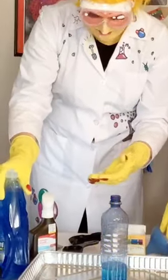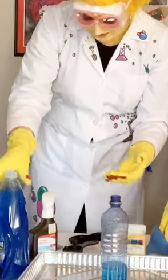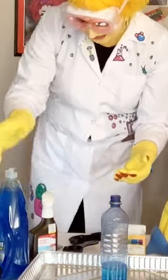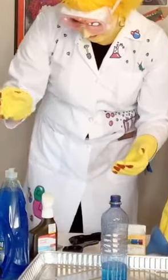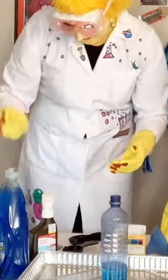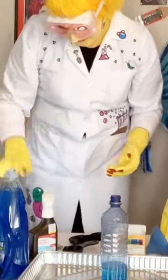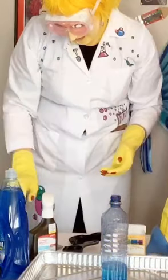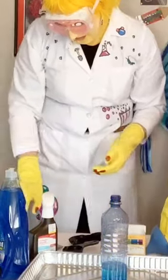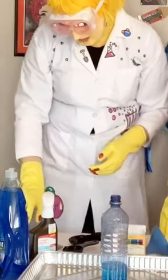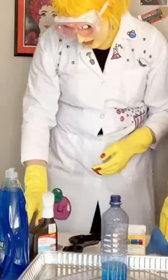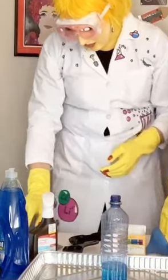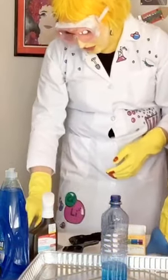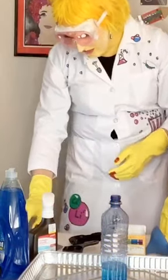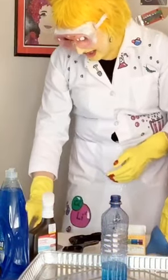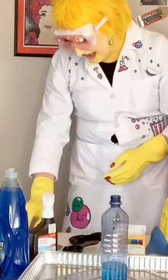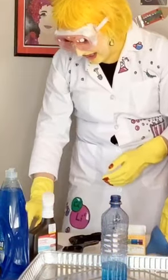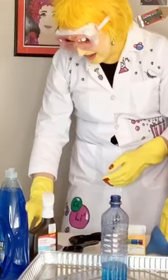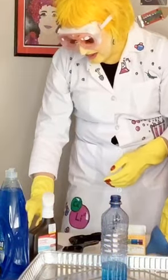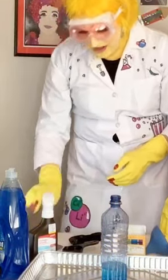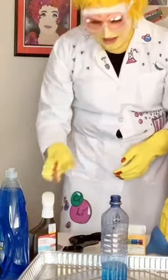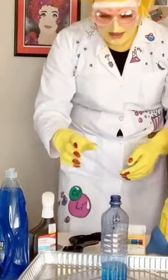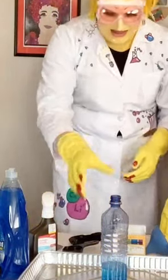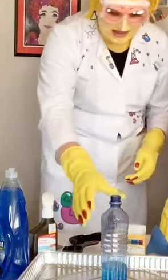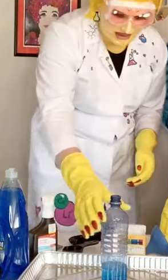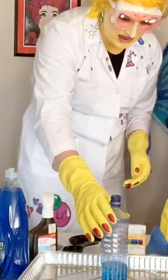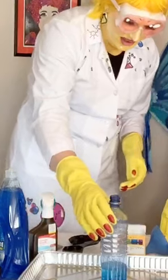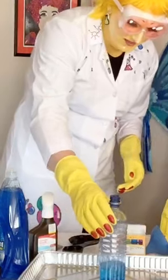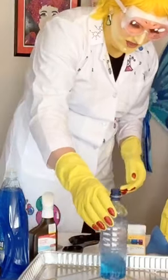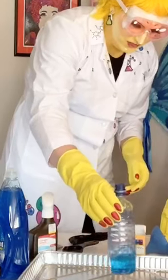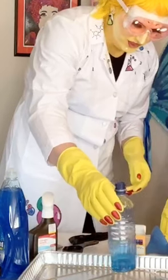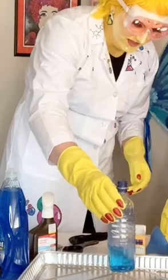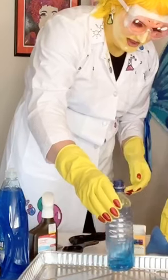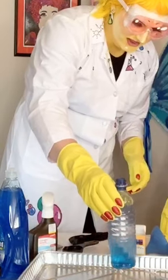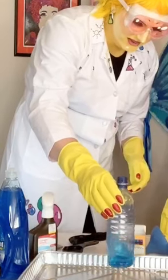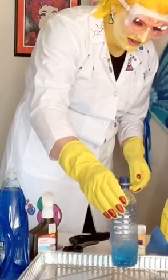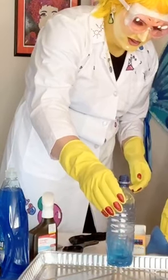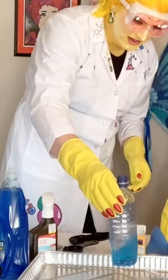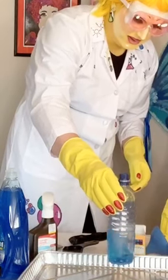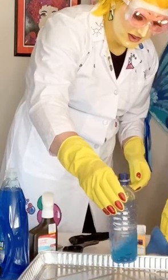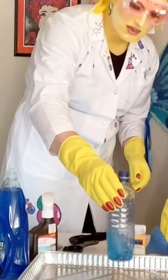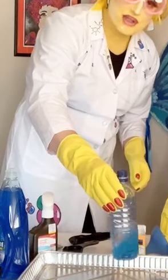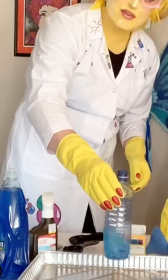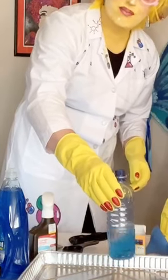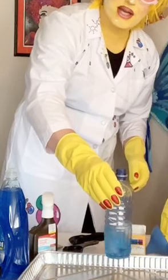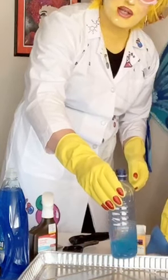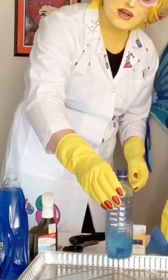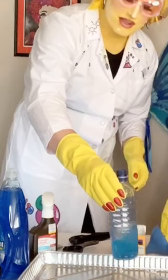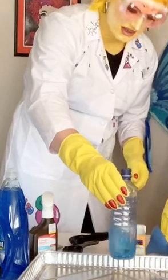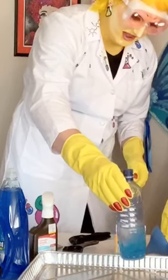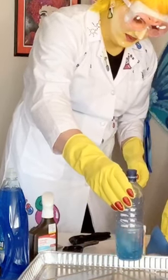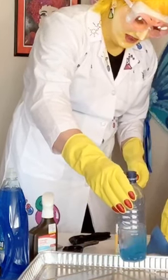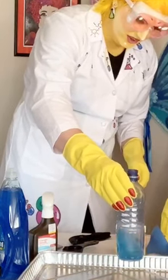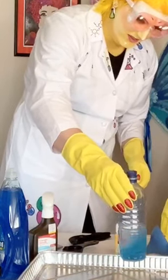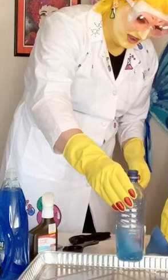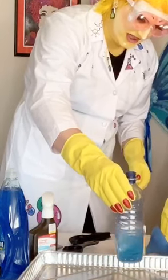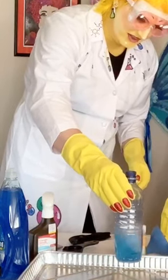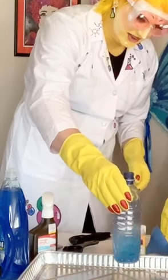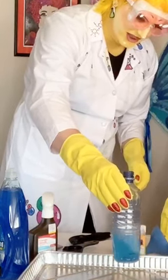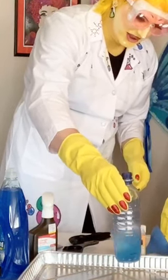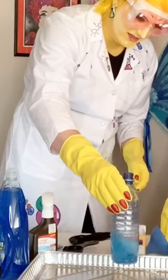you'd like. Okay and it says: gently swirl to mix. So we're just making sure that's all evenly distributed. So it's not just a